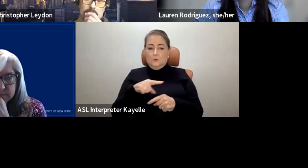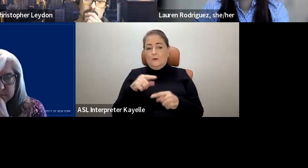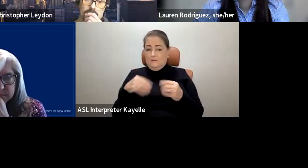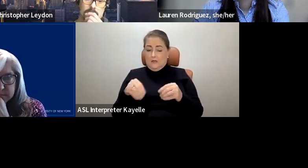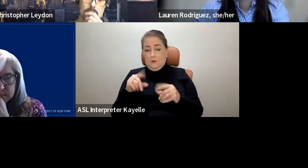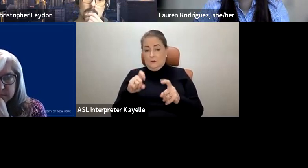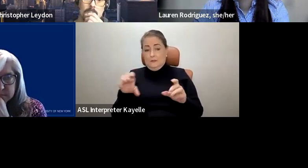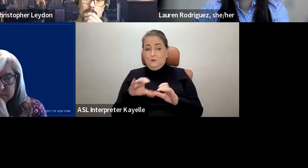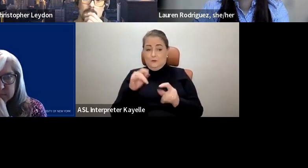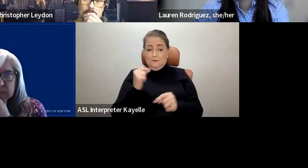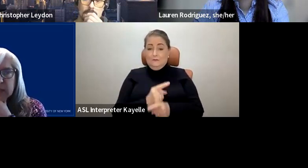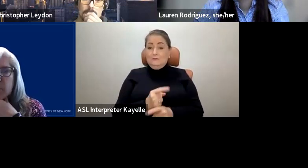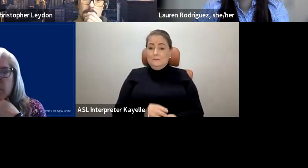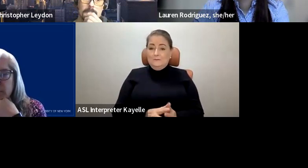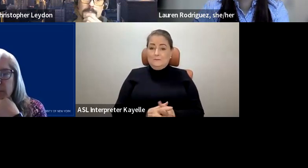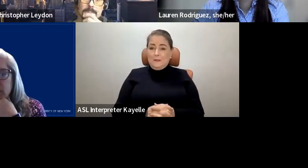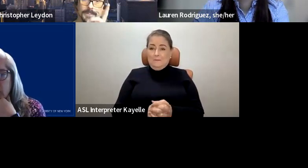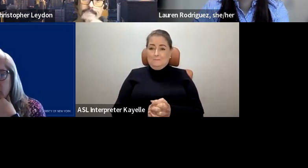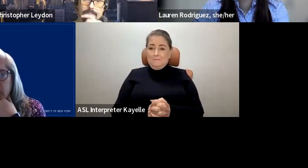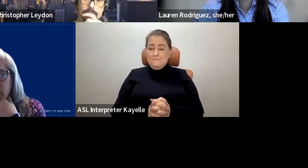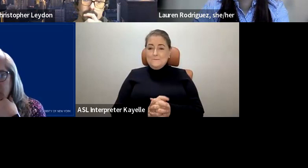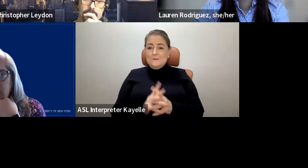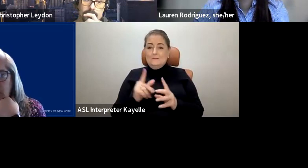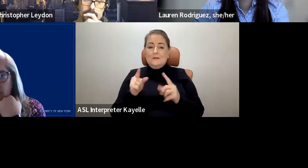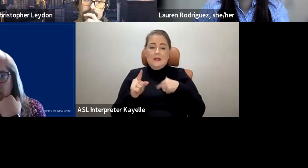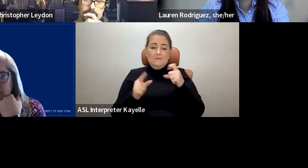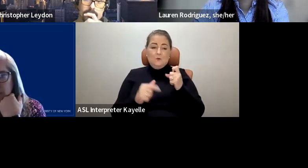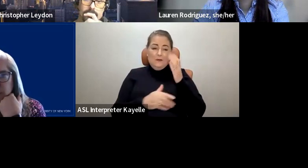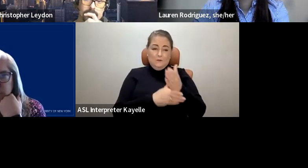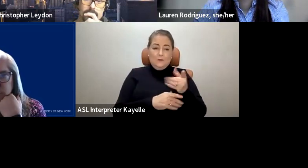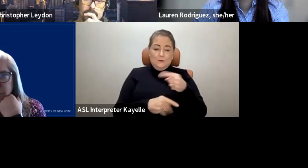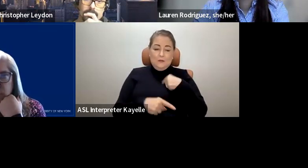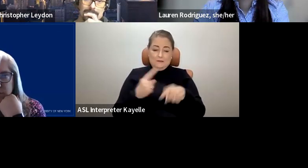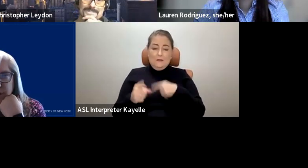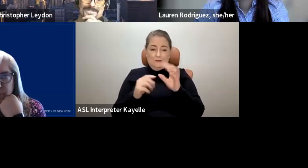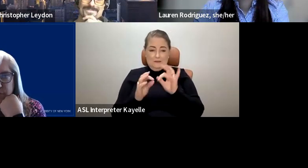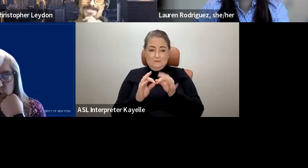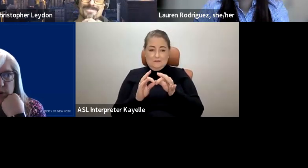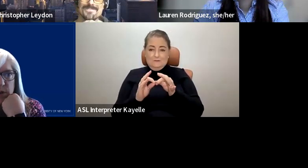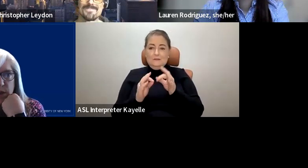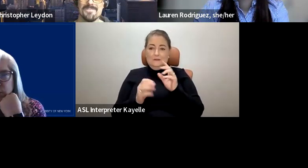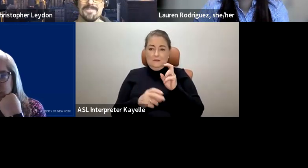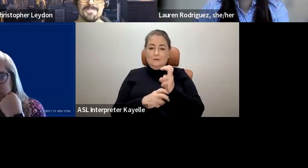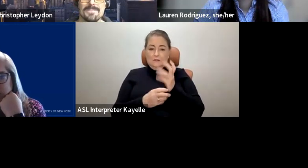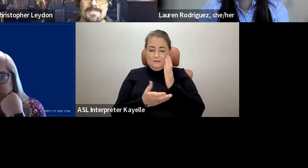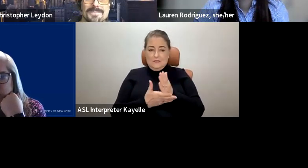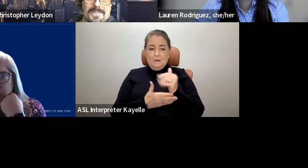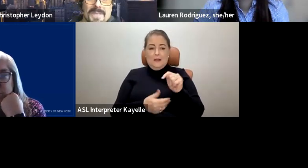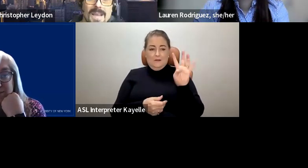do this right. So Kim? [Kim Scalzo] Yeah, Mark, I'm gonna interrupt you because the, our sign languages have a hard stop at four. And Chris, we have to